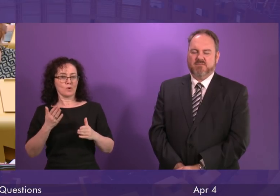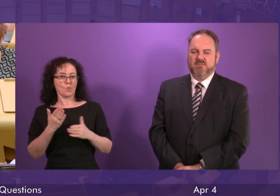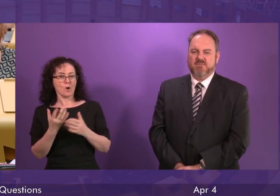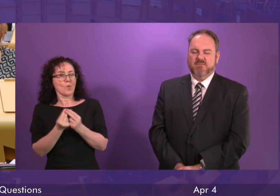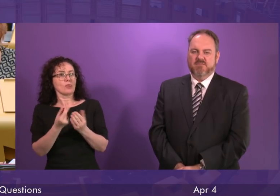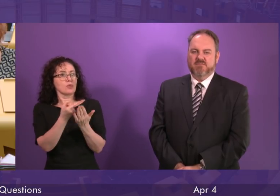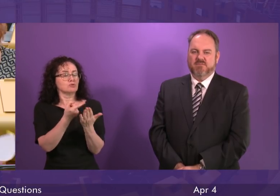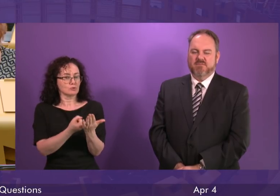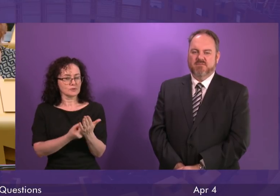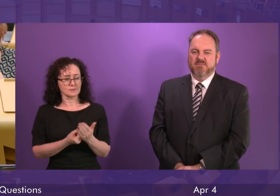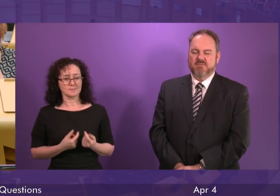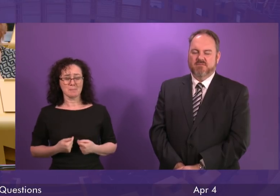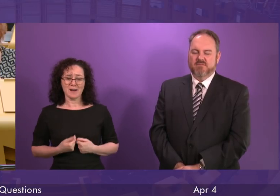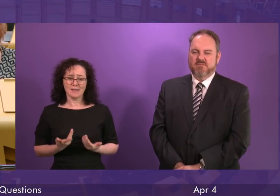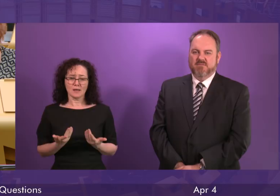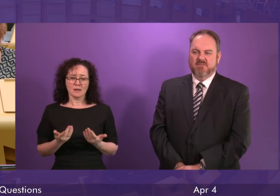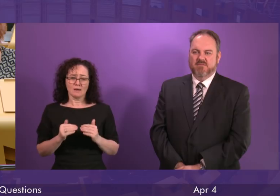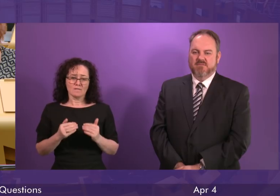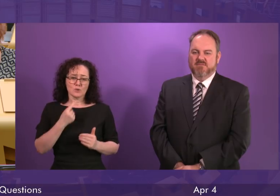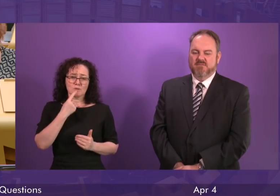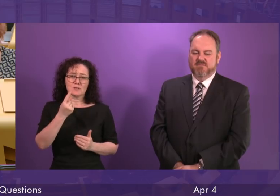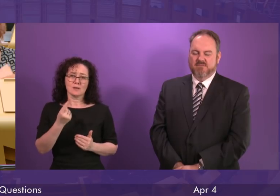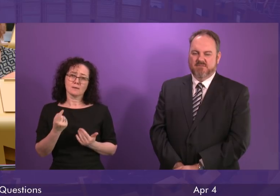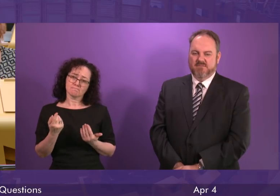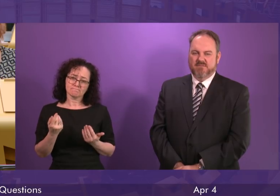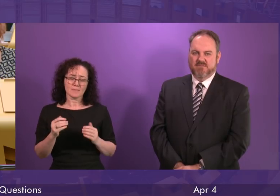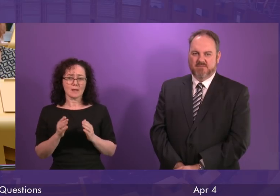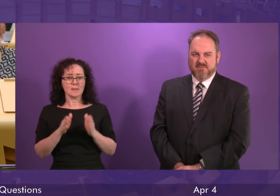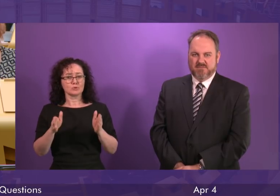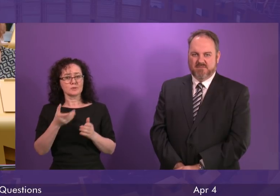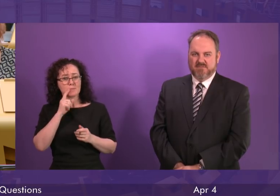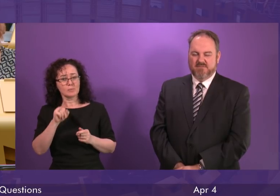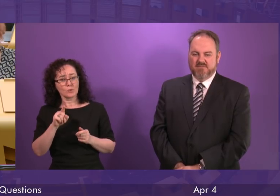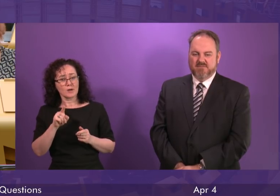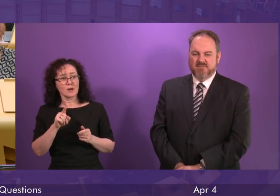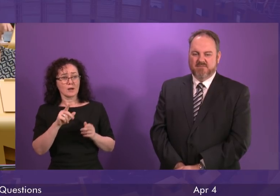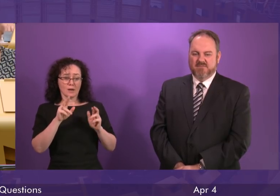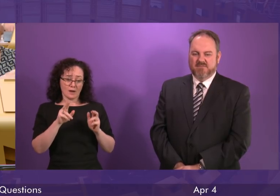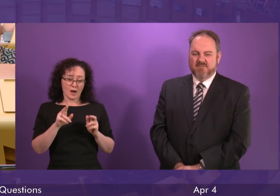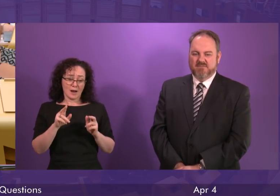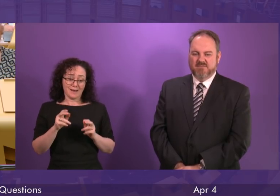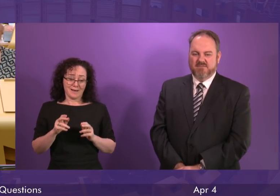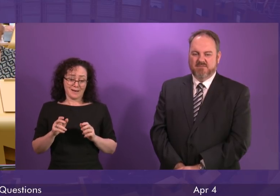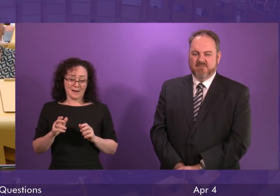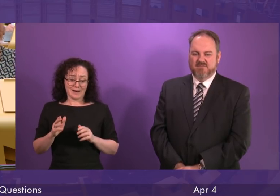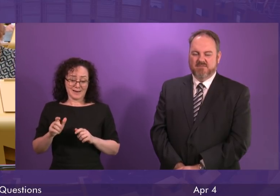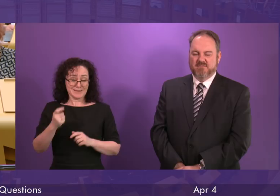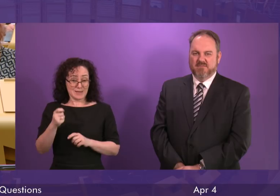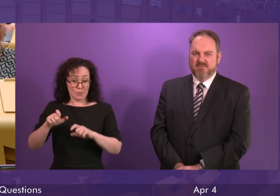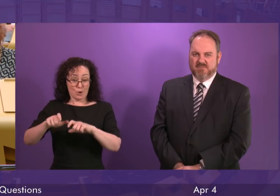to say that the vast majority of families who are in temporary accommodation are in temporary accommodation in the social rented sector.